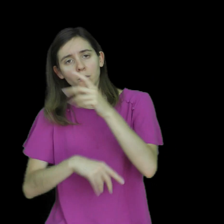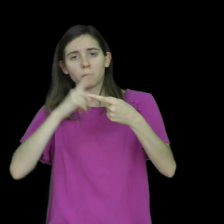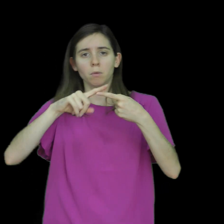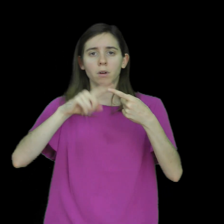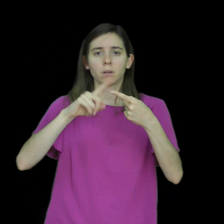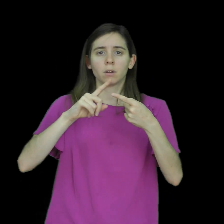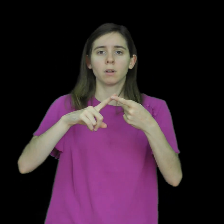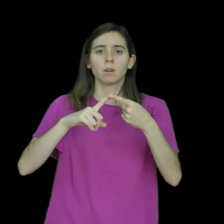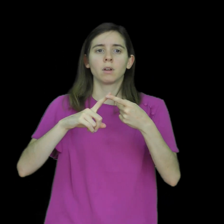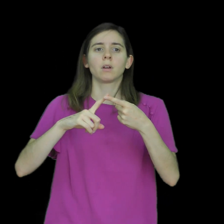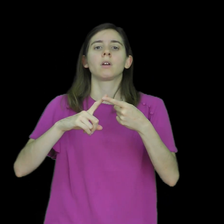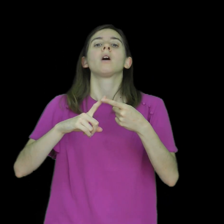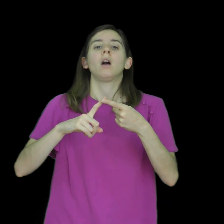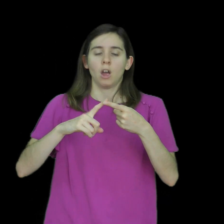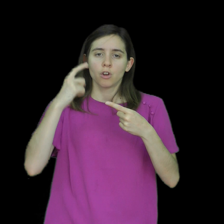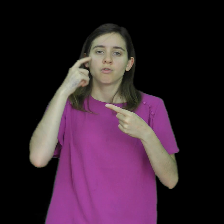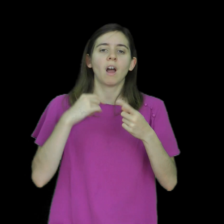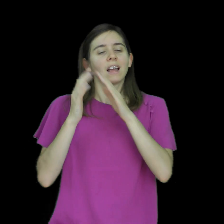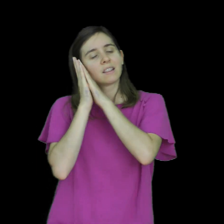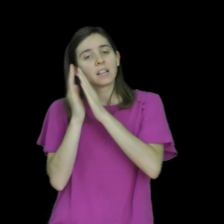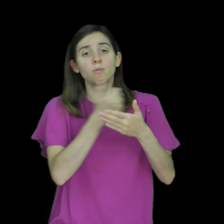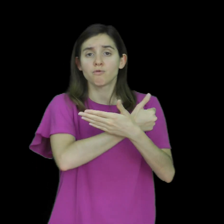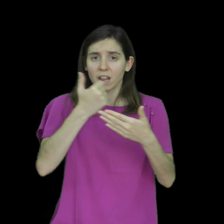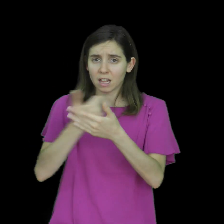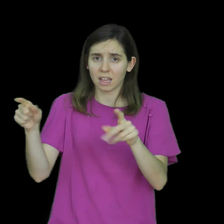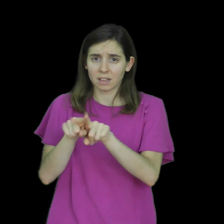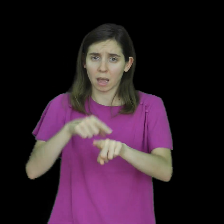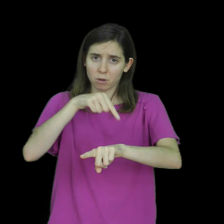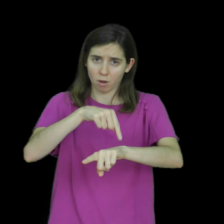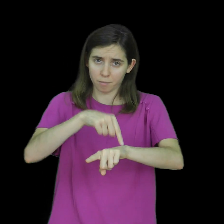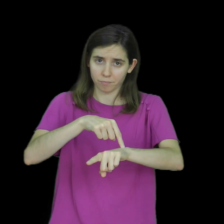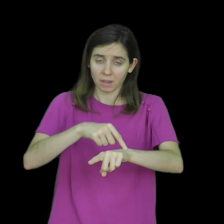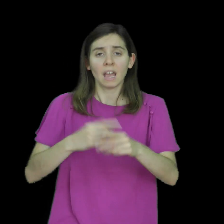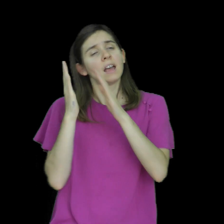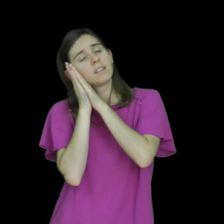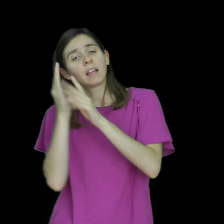Aim for an early and consistent bedtime. Sleep before midnight is deeper and more